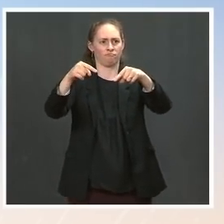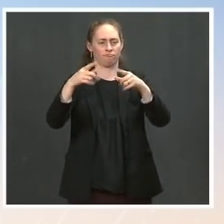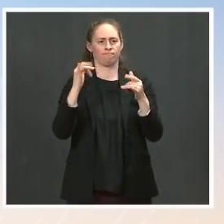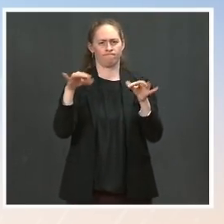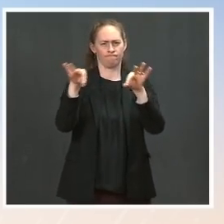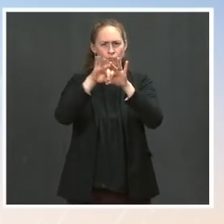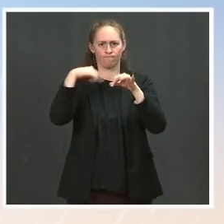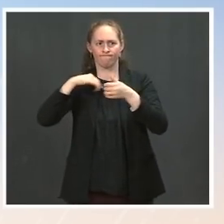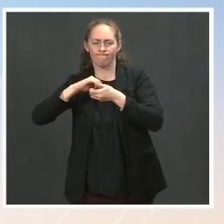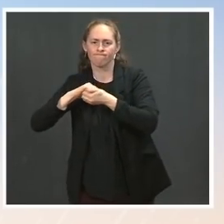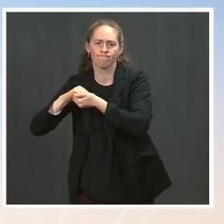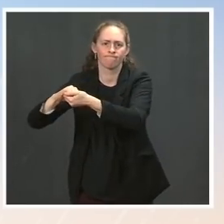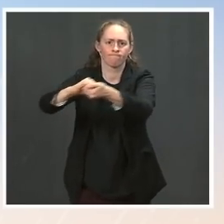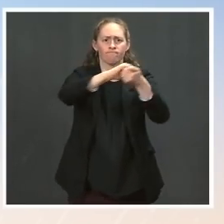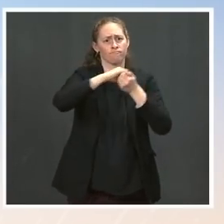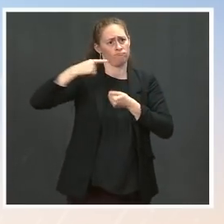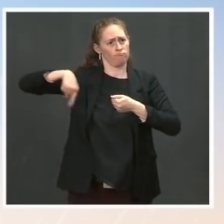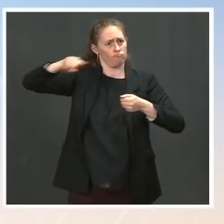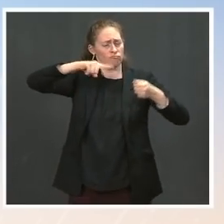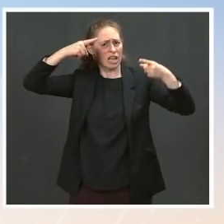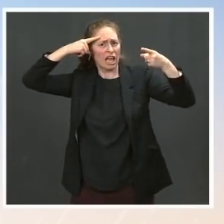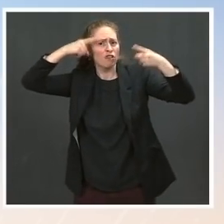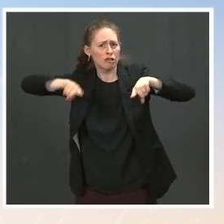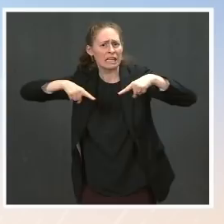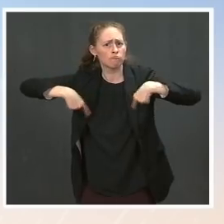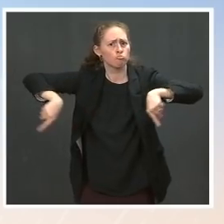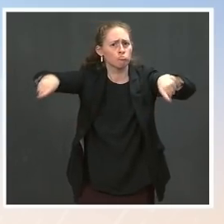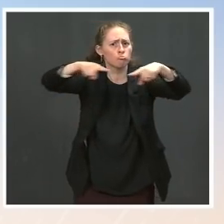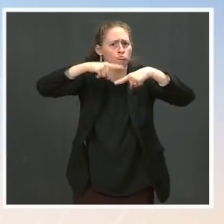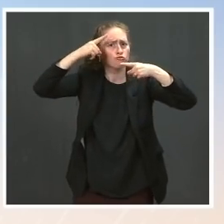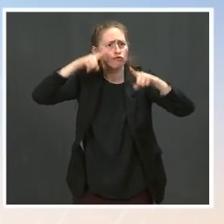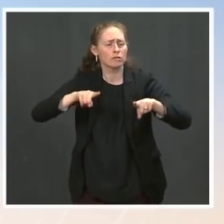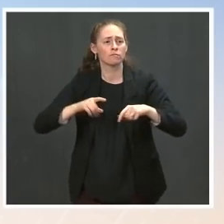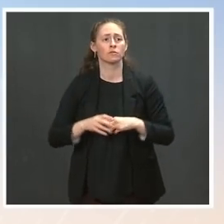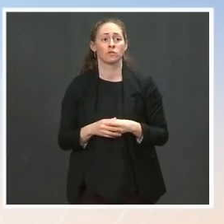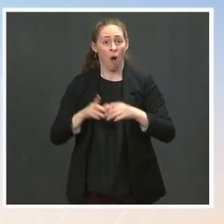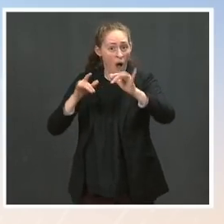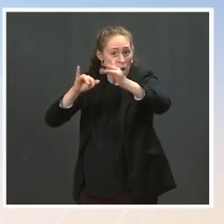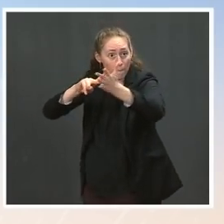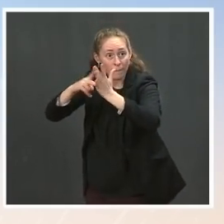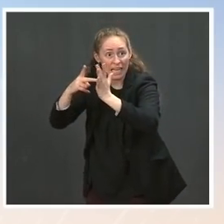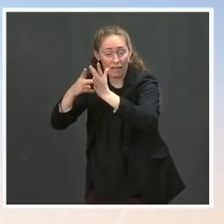The Press: And is this a delay, or do you expect it to just not go forward at all? Ms. Psaki: Well, we expect, for the time being,